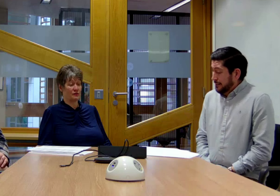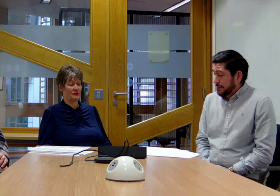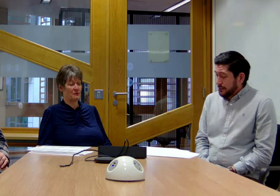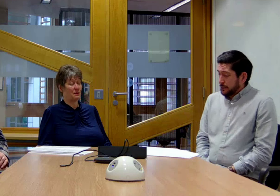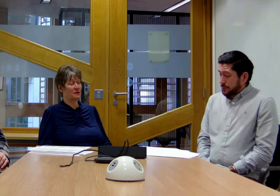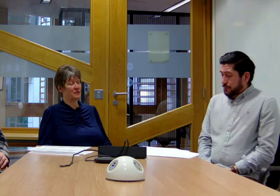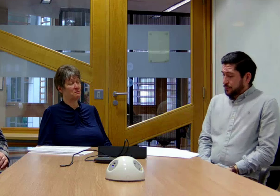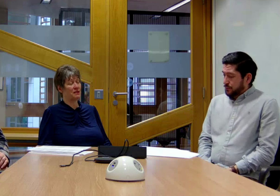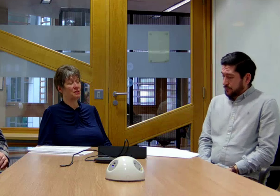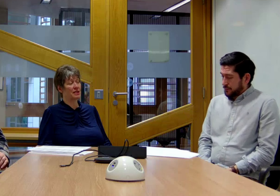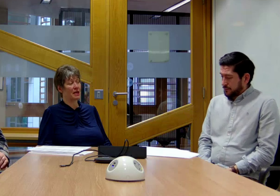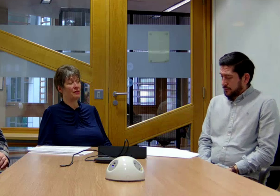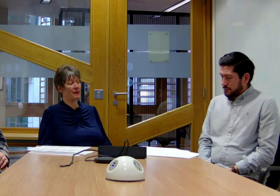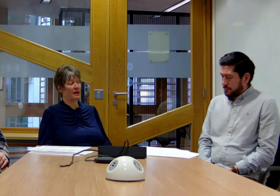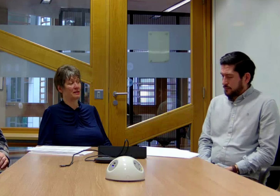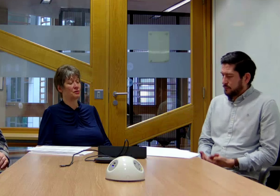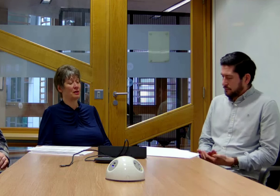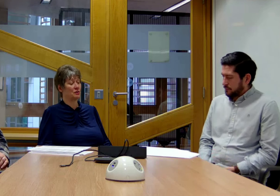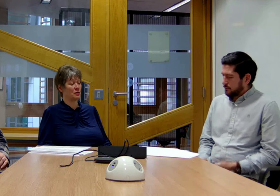result in language deprivation . And I think a lot of deaf people have experienced that